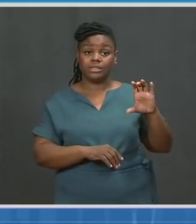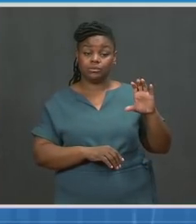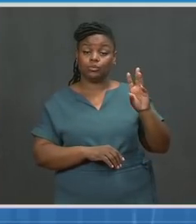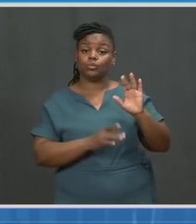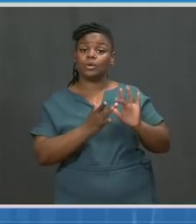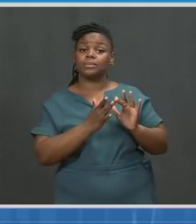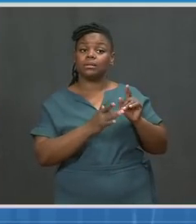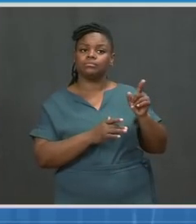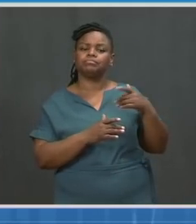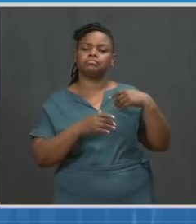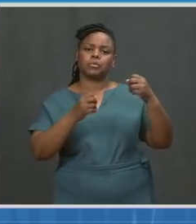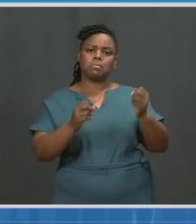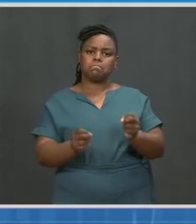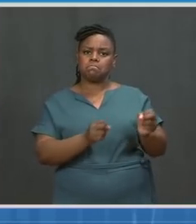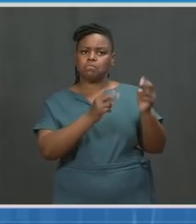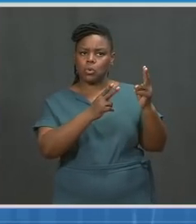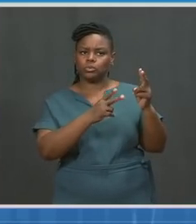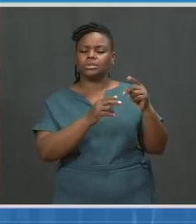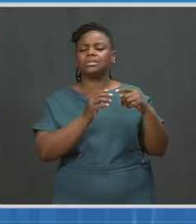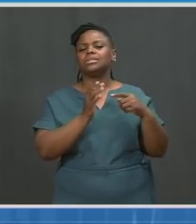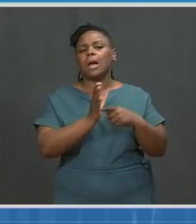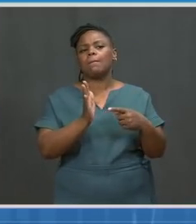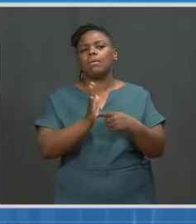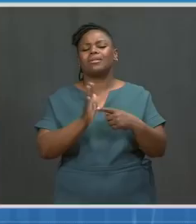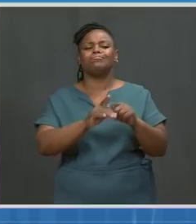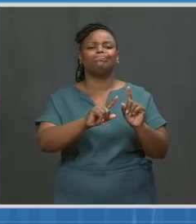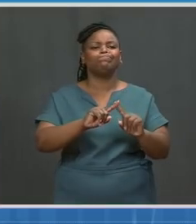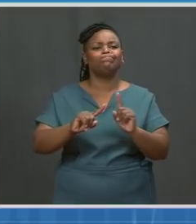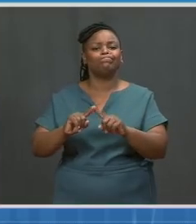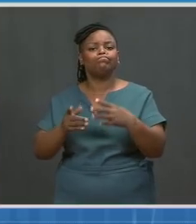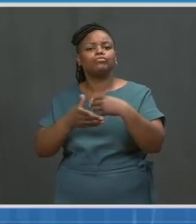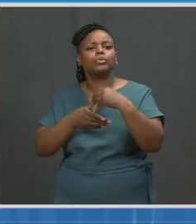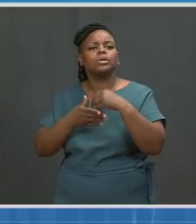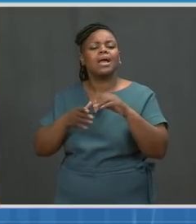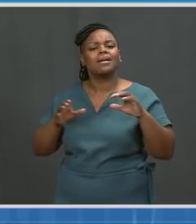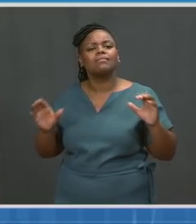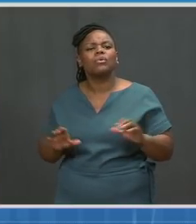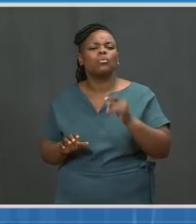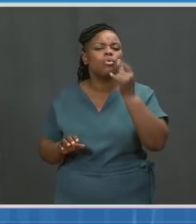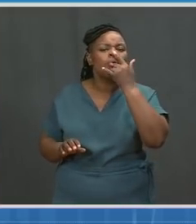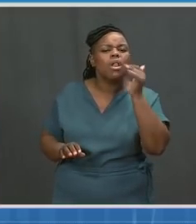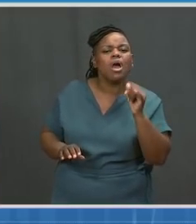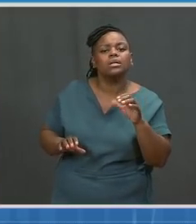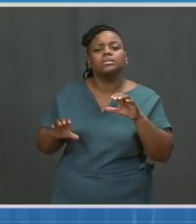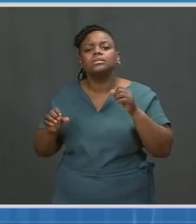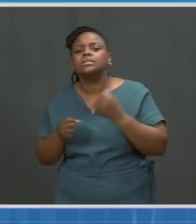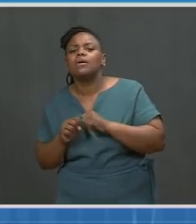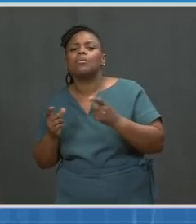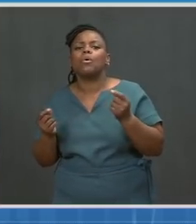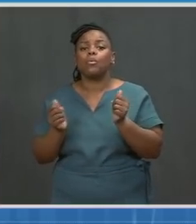of numerous outdoor activities that are safe to do without a mask if you are fully vaccinated.